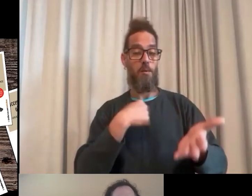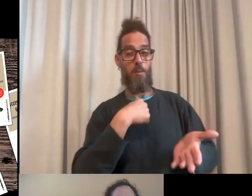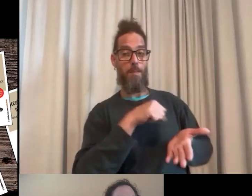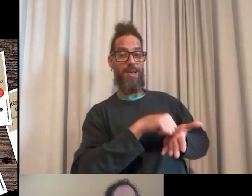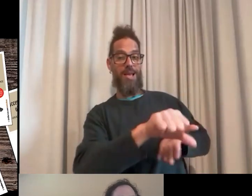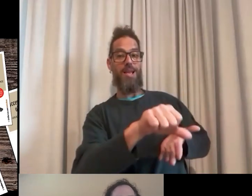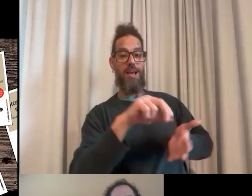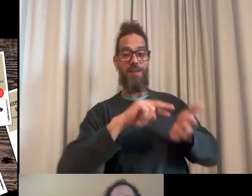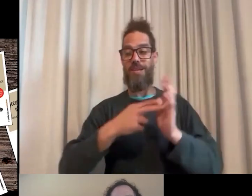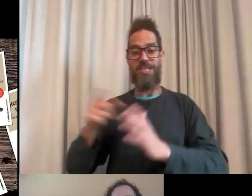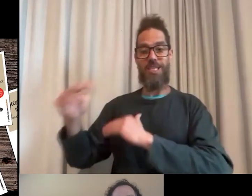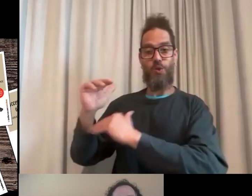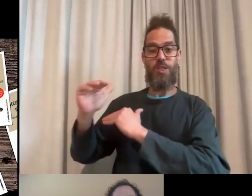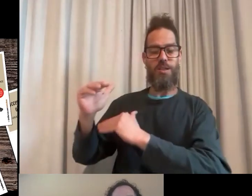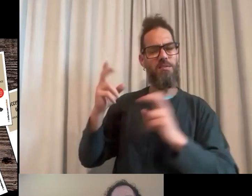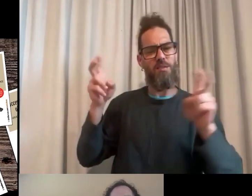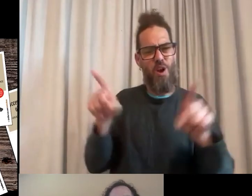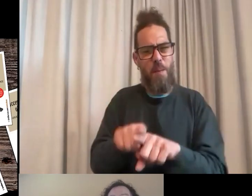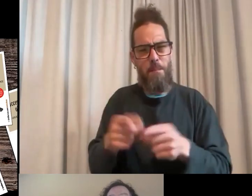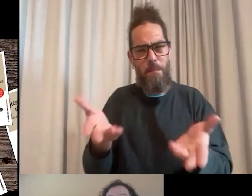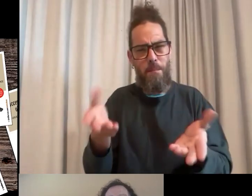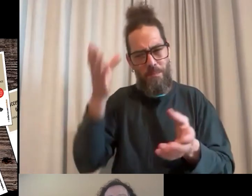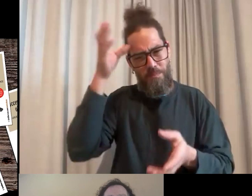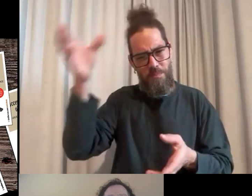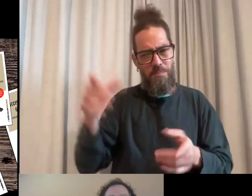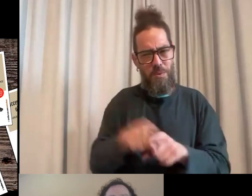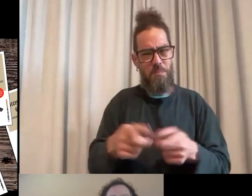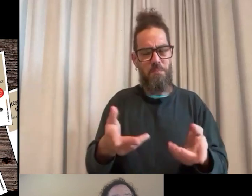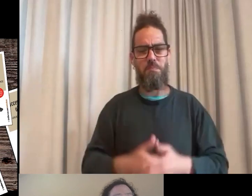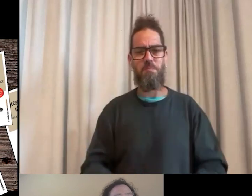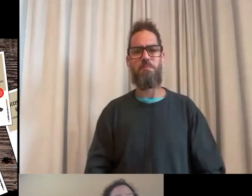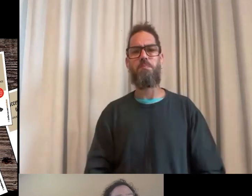And then from a training perspective, the ICT Standard has nothing to say about training.